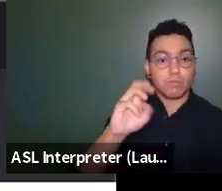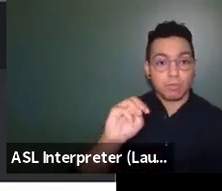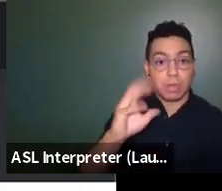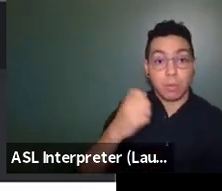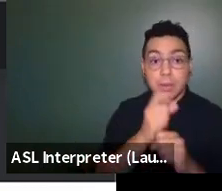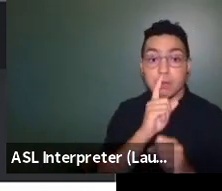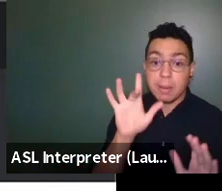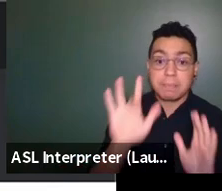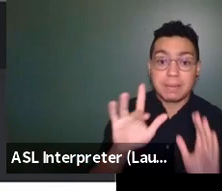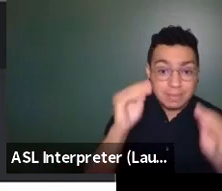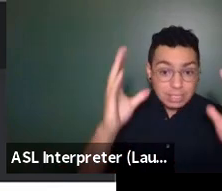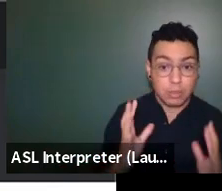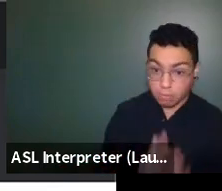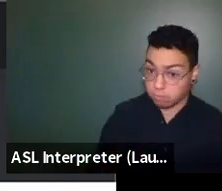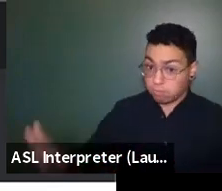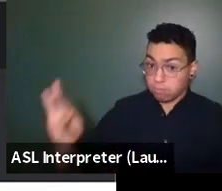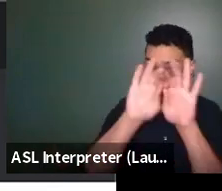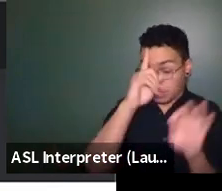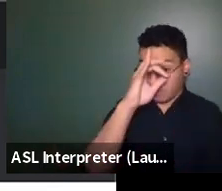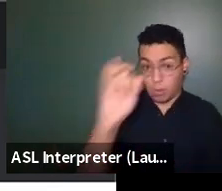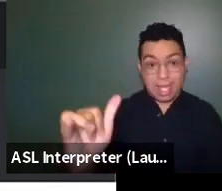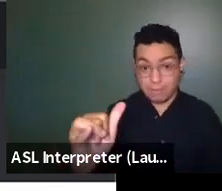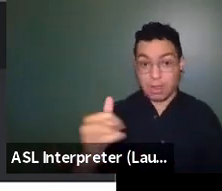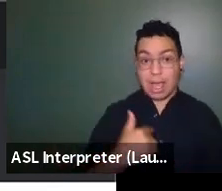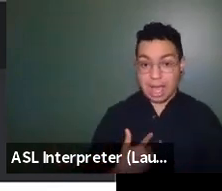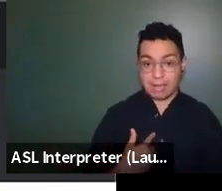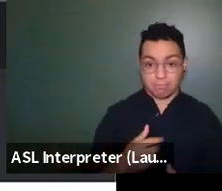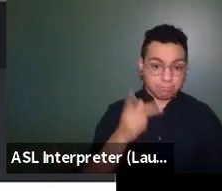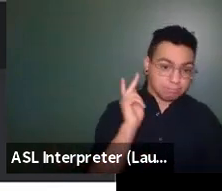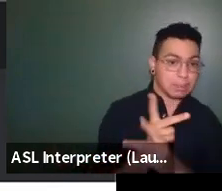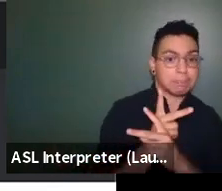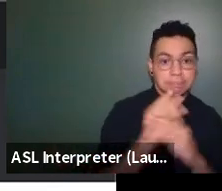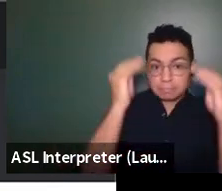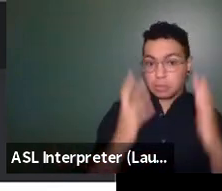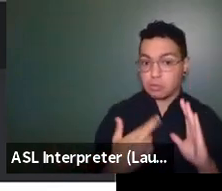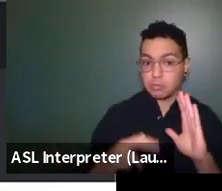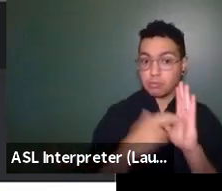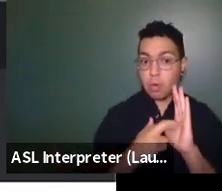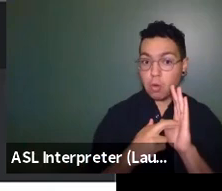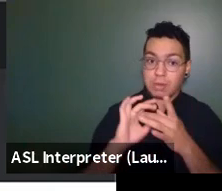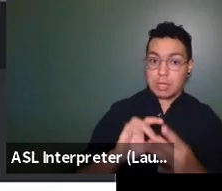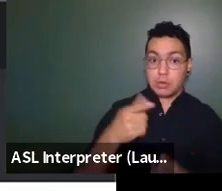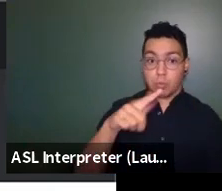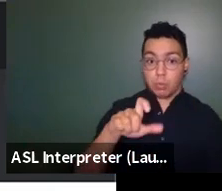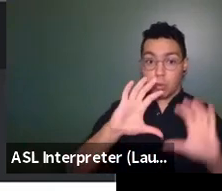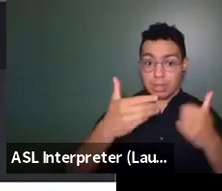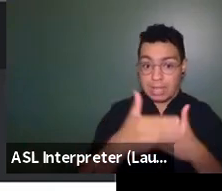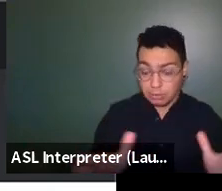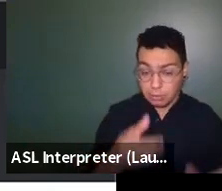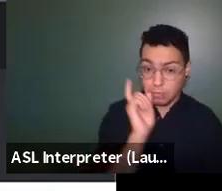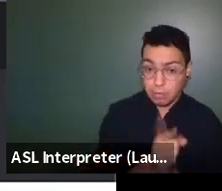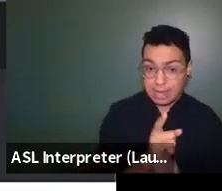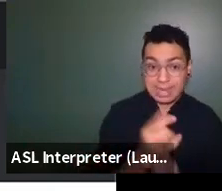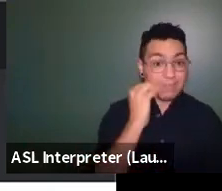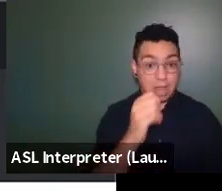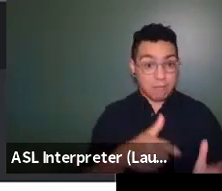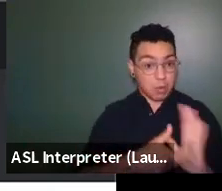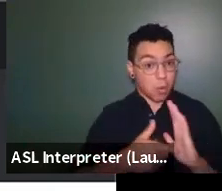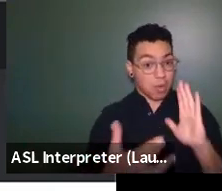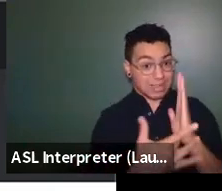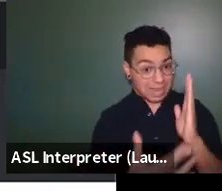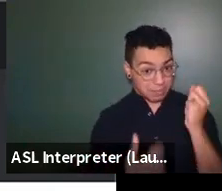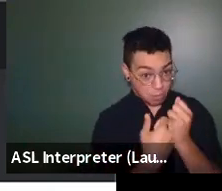ESD 101 - Jeff Crawford: Because that's going to be like for a long time. I'm in the teacher role in Google Classroom that's tied to my Google account. Otherwise, I'll have to get some tech help or something to fix that. Am I hearing you right?